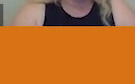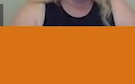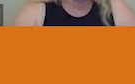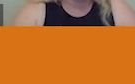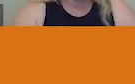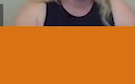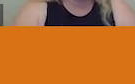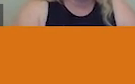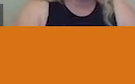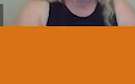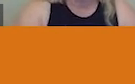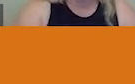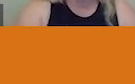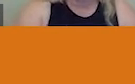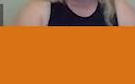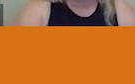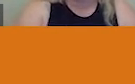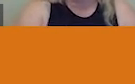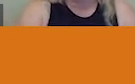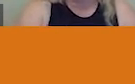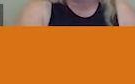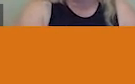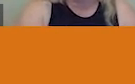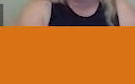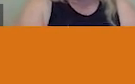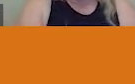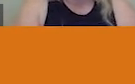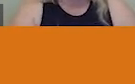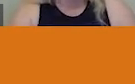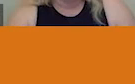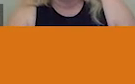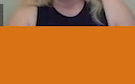and it's a great way to share knowledge and engage students as everyone takes notes the way that